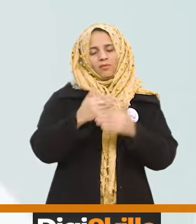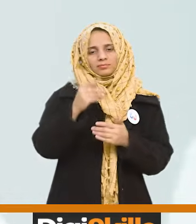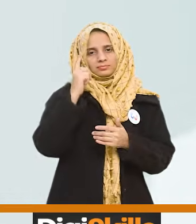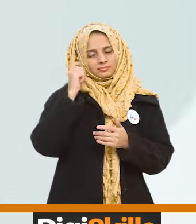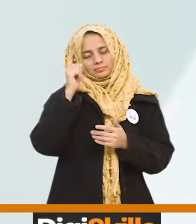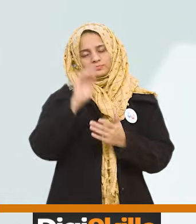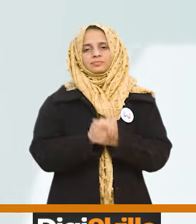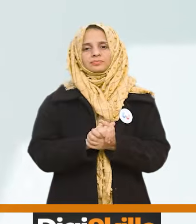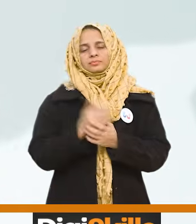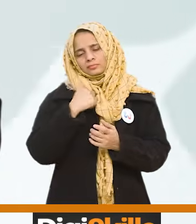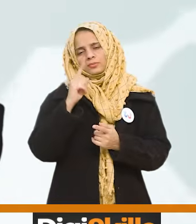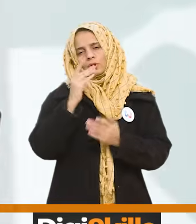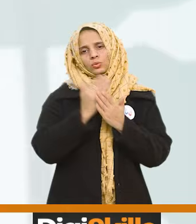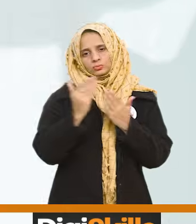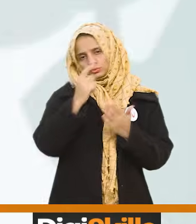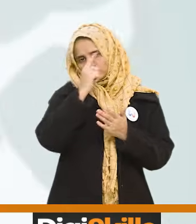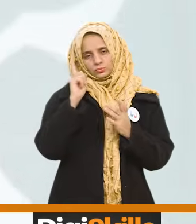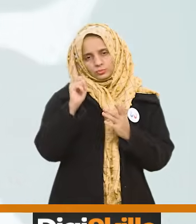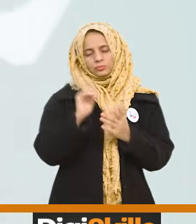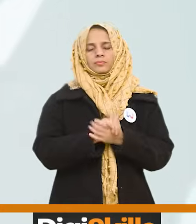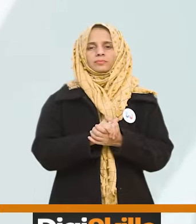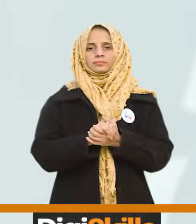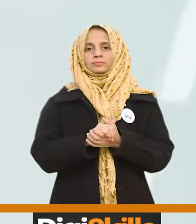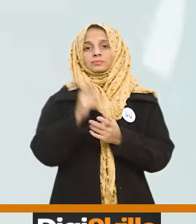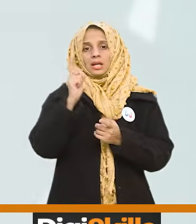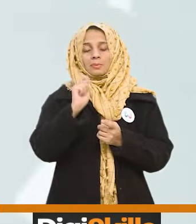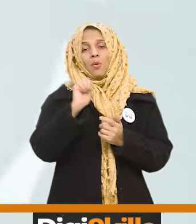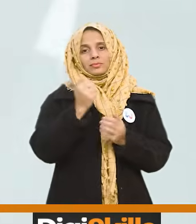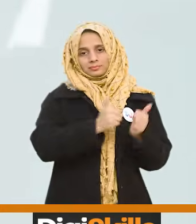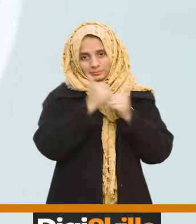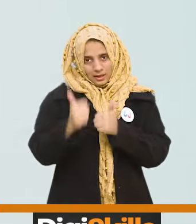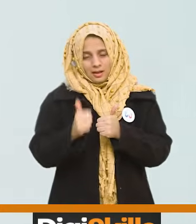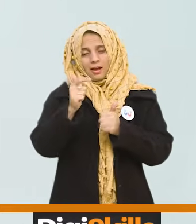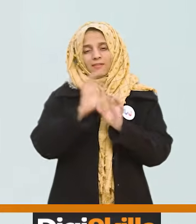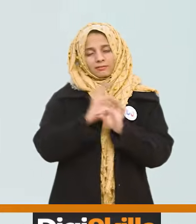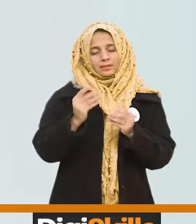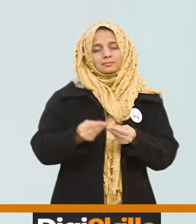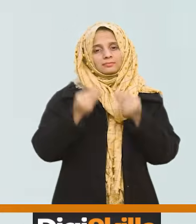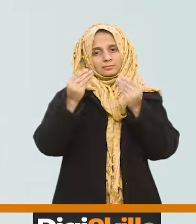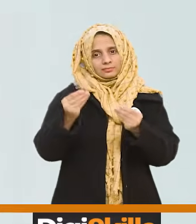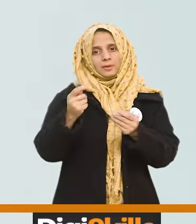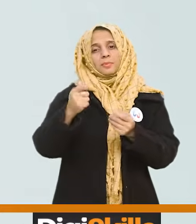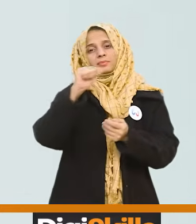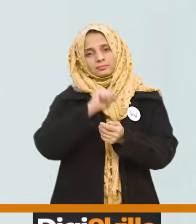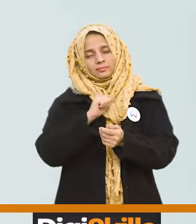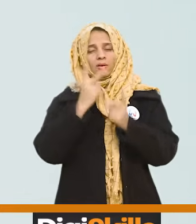I pray to Allah Almighty, please say ‘Ameen’ that you are awarded a project as soon as possible,